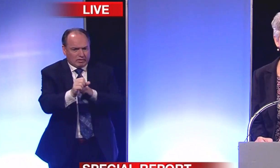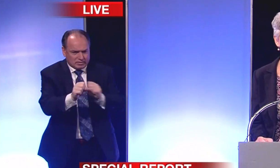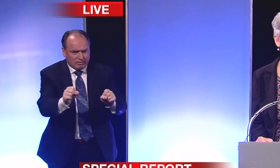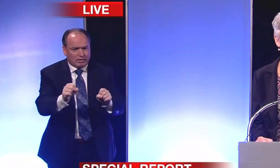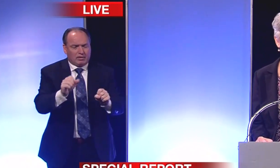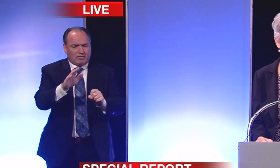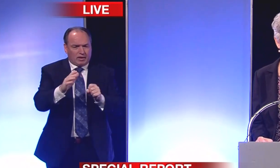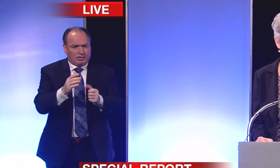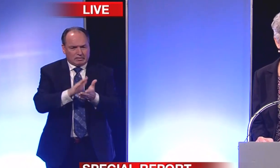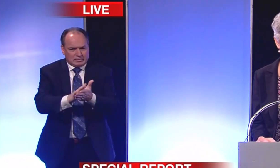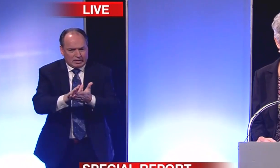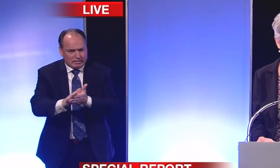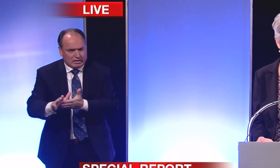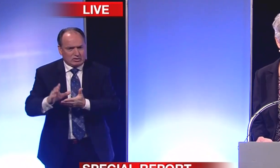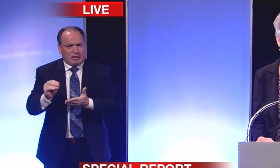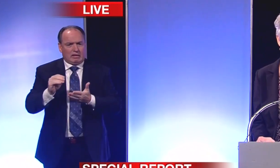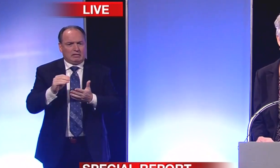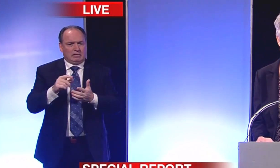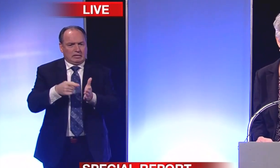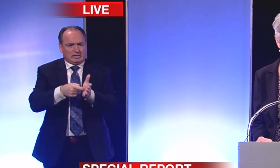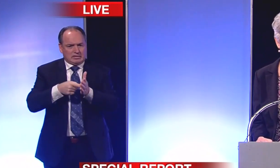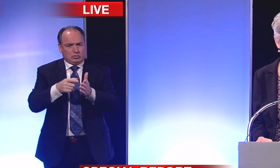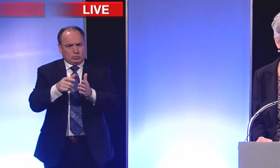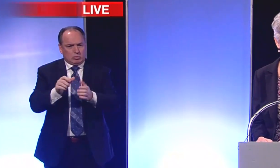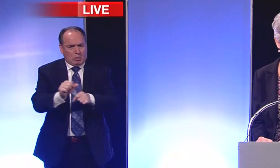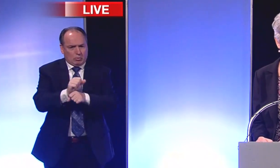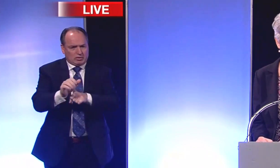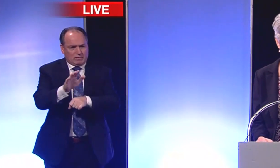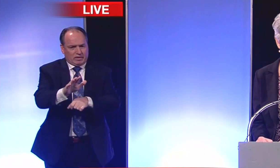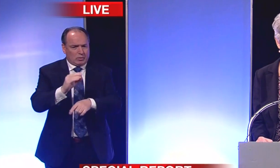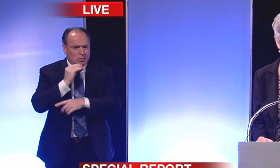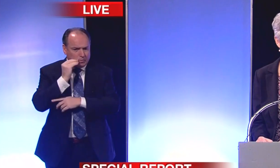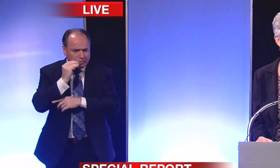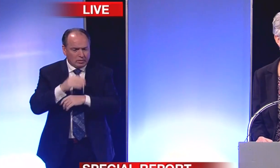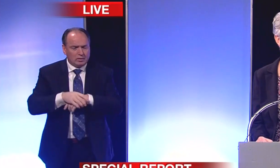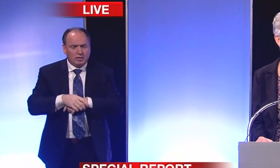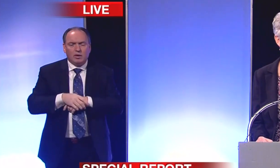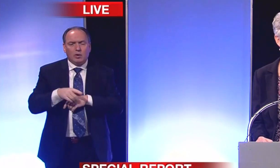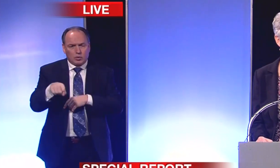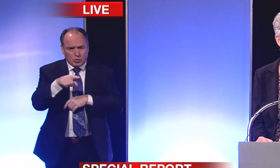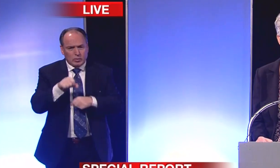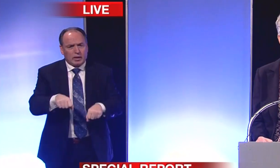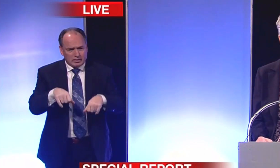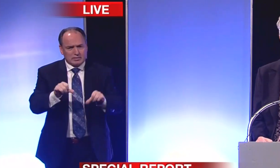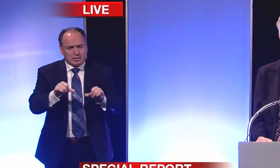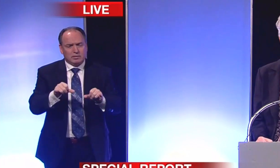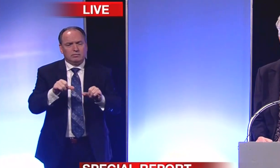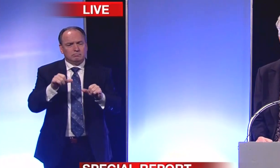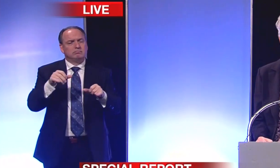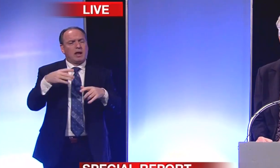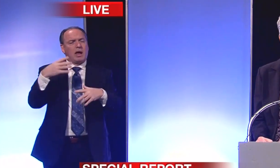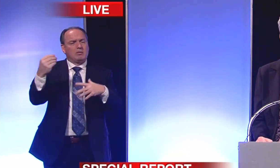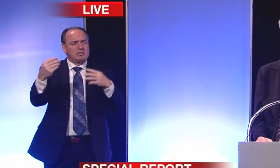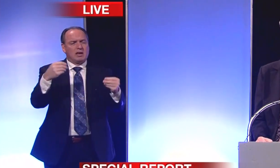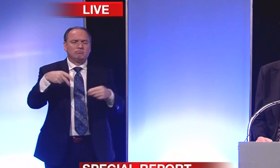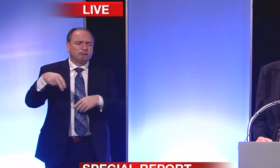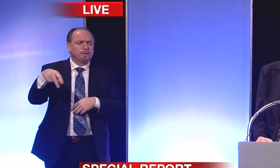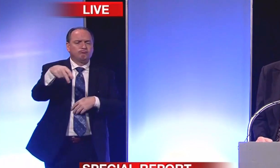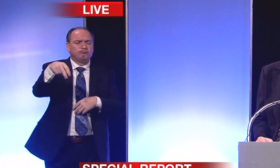EFFORTS OR DELIVER THE SERVICES AND SUPPLIES TO OTHERS IN THE COMMUNITY TO HELP MAINTAIN